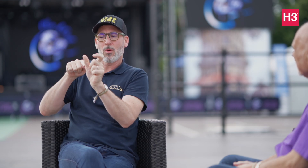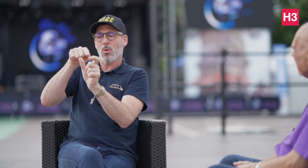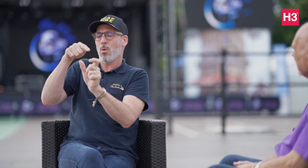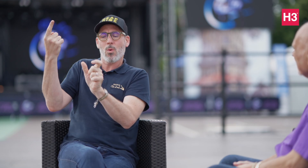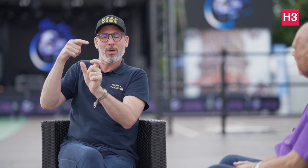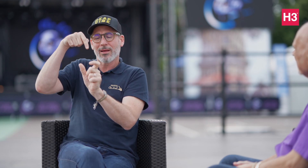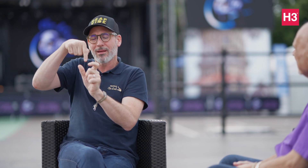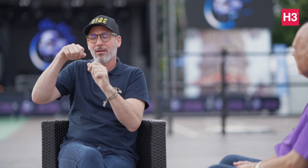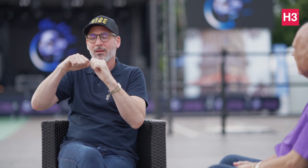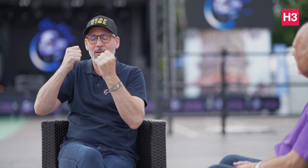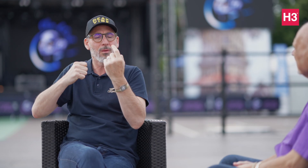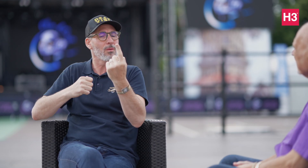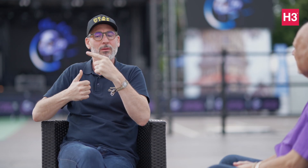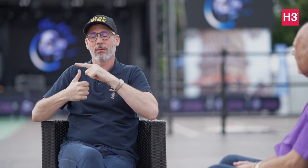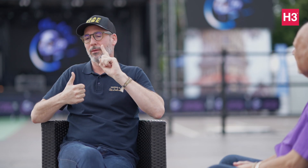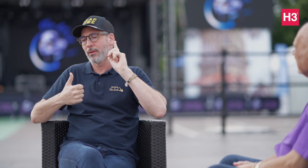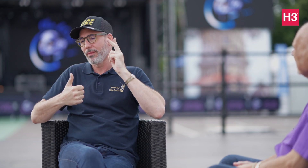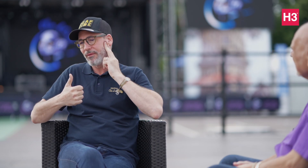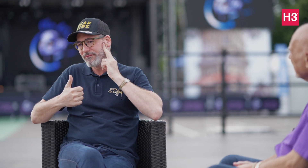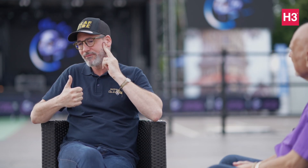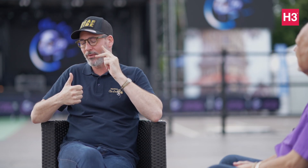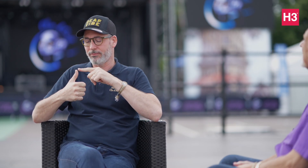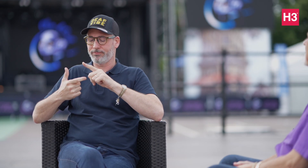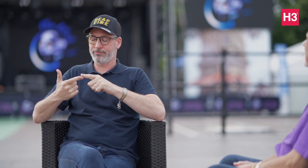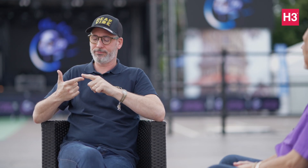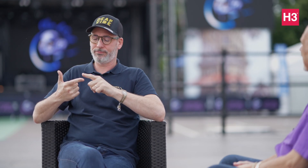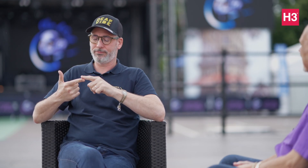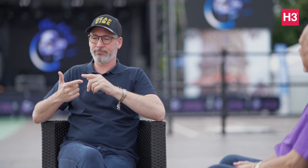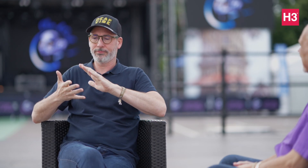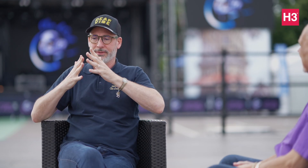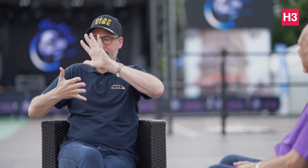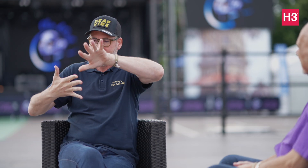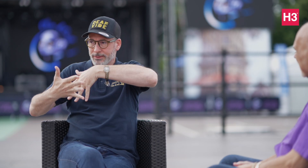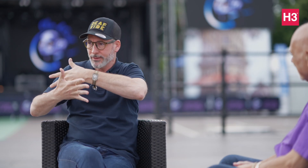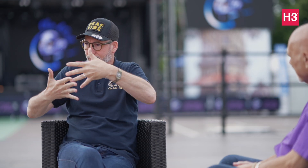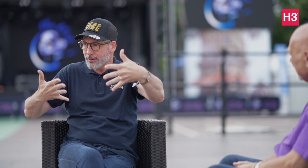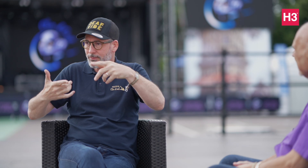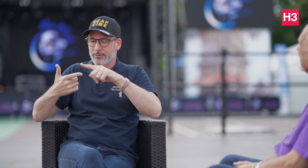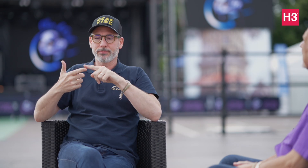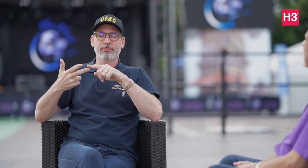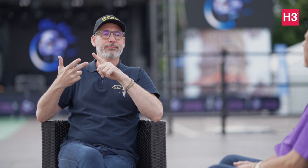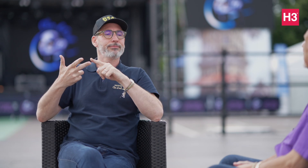to reflect deafness and sign language. I wanted to take a different approach and